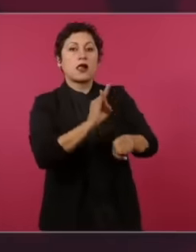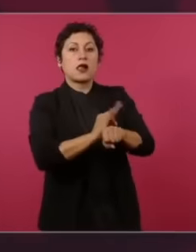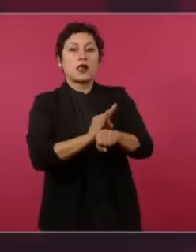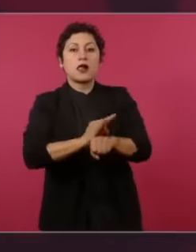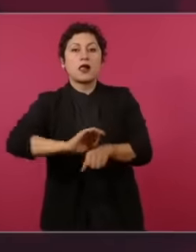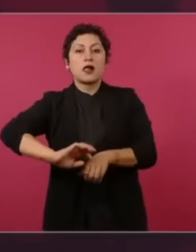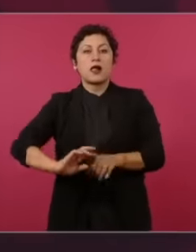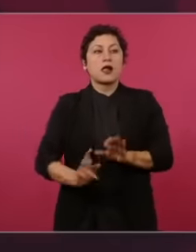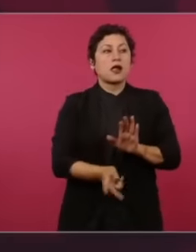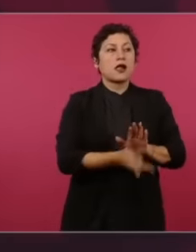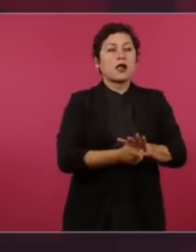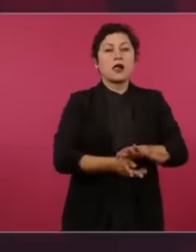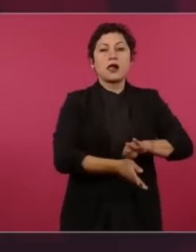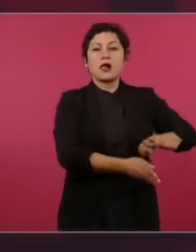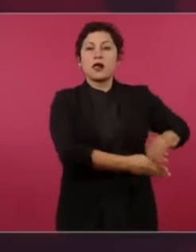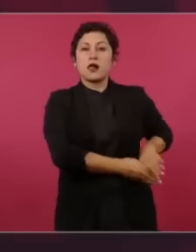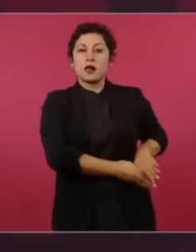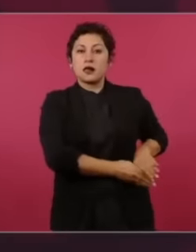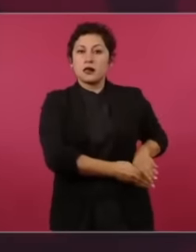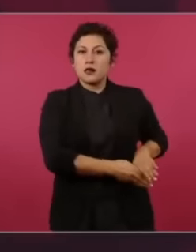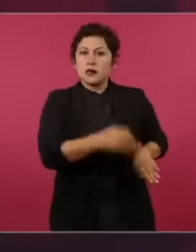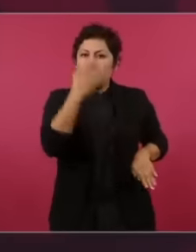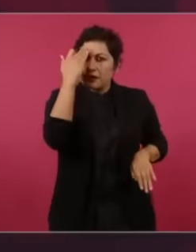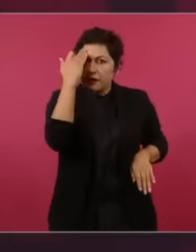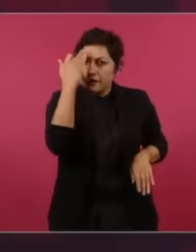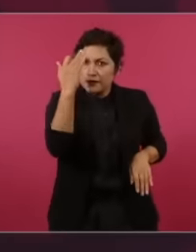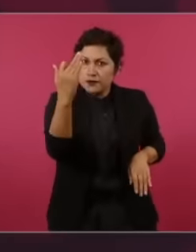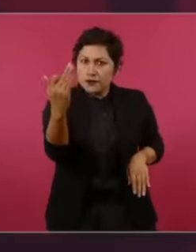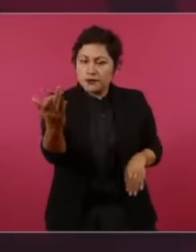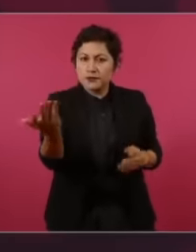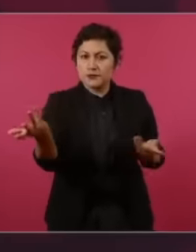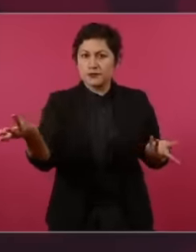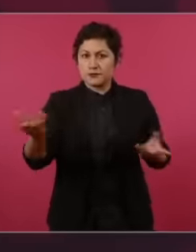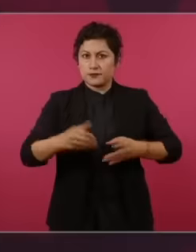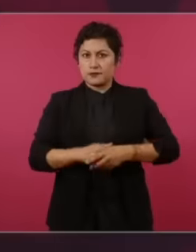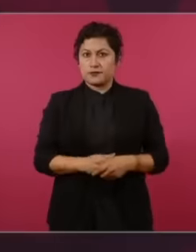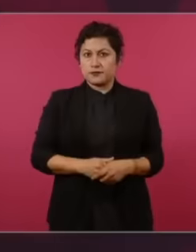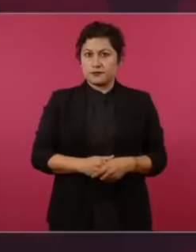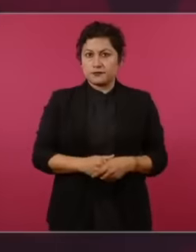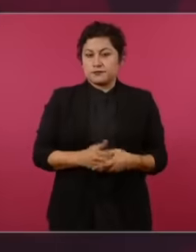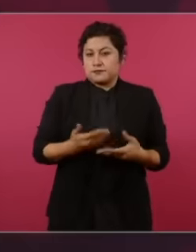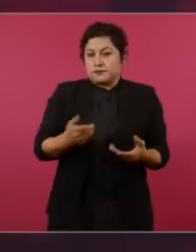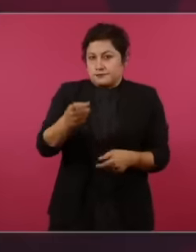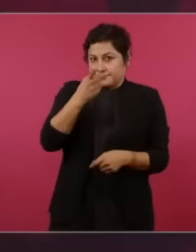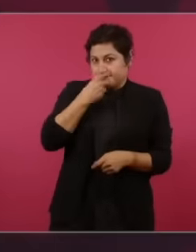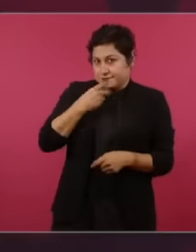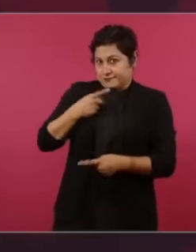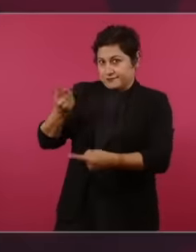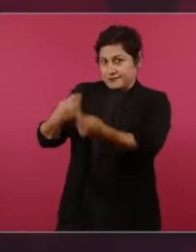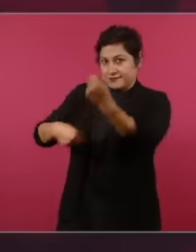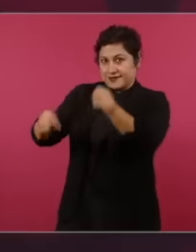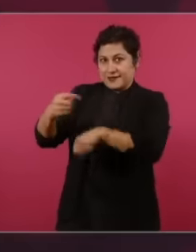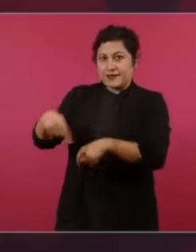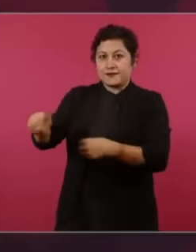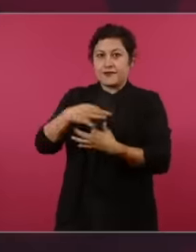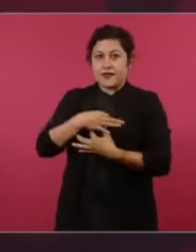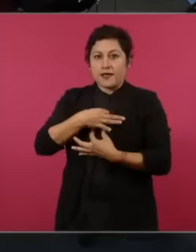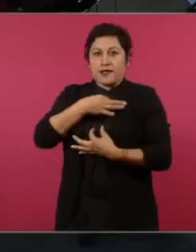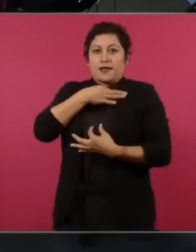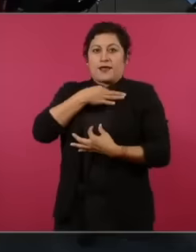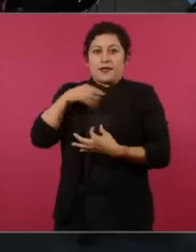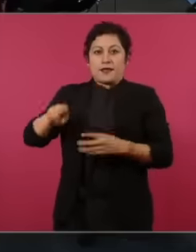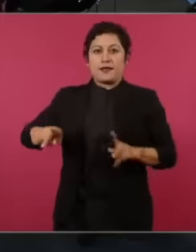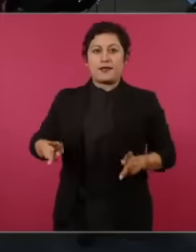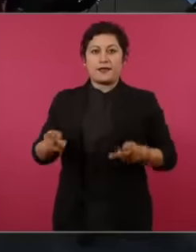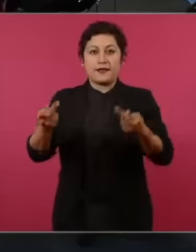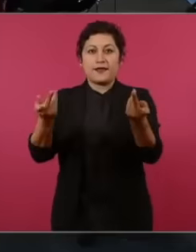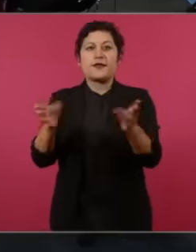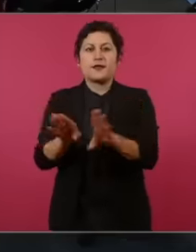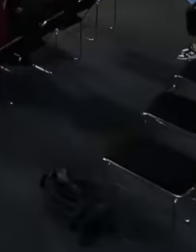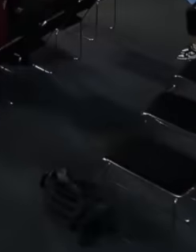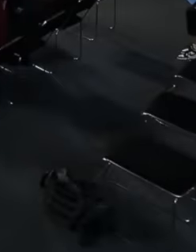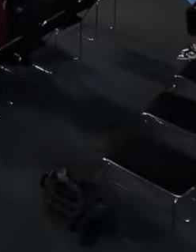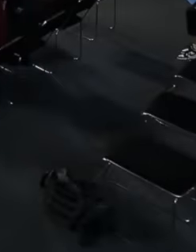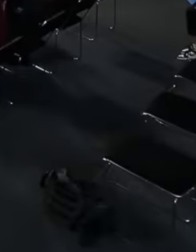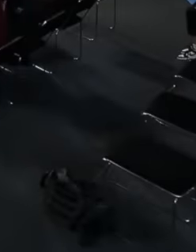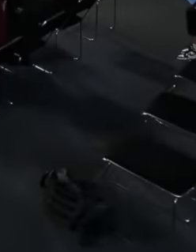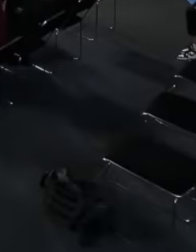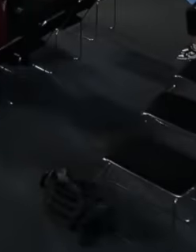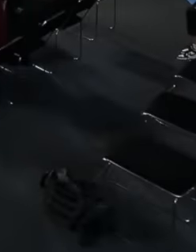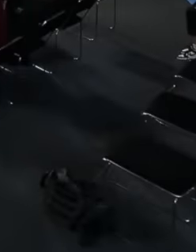how much can they earn by selling The ties What is the name of the brand Pineda Calí, they are